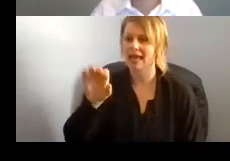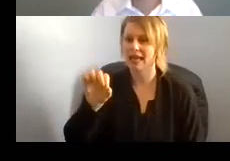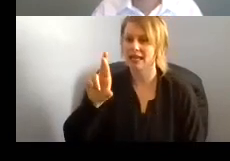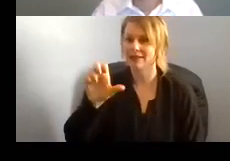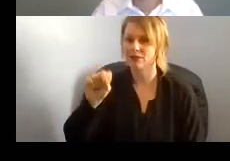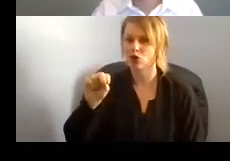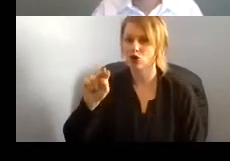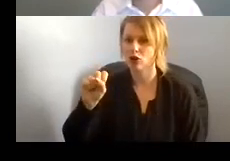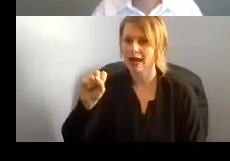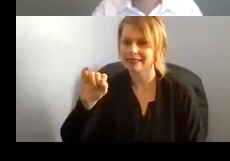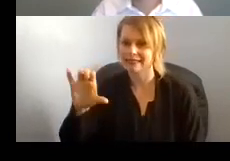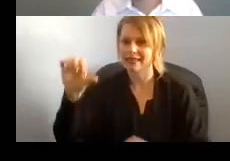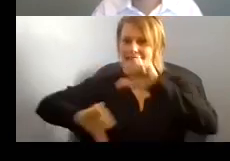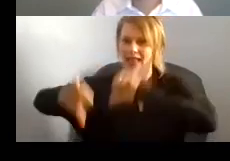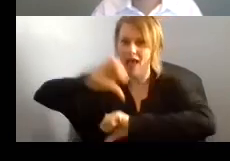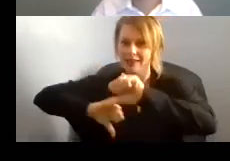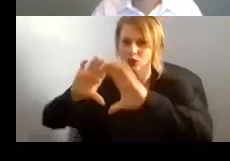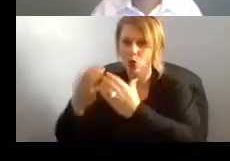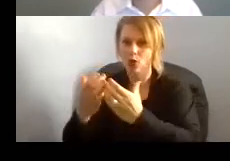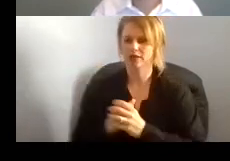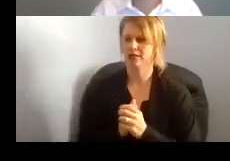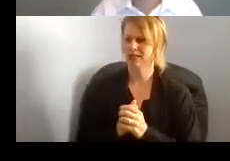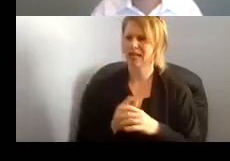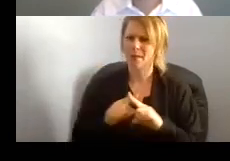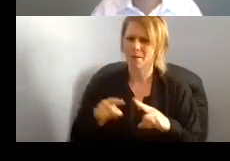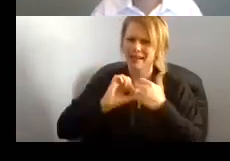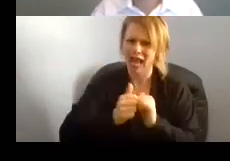And how could you really remove all the likely trauma triggers to talk